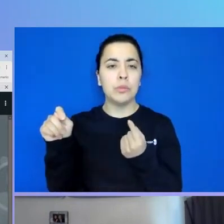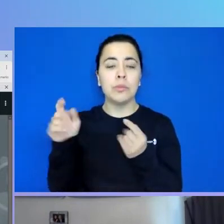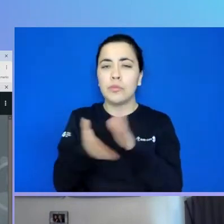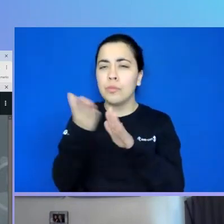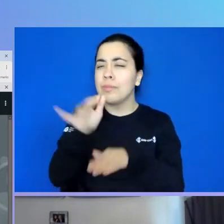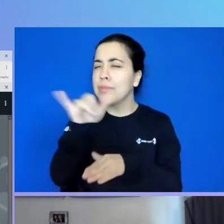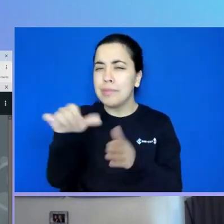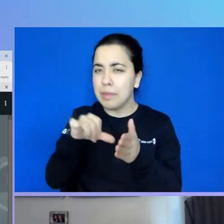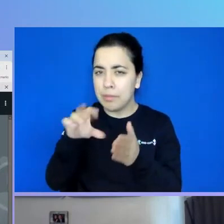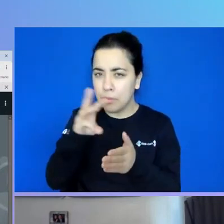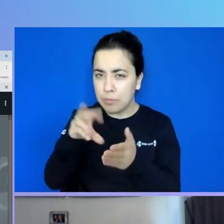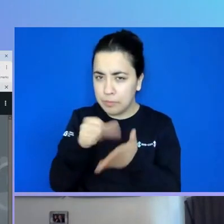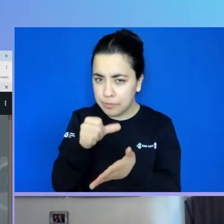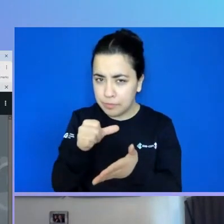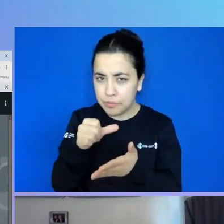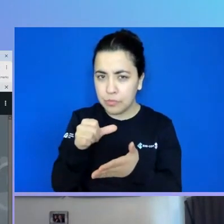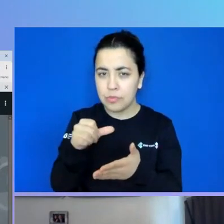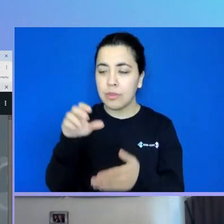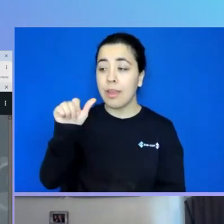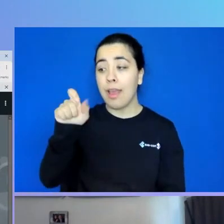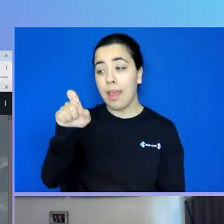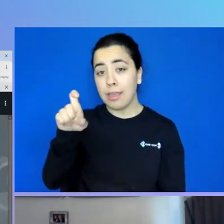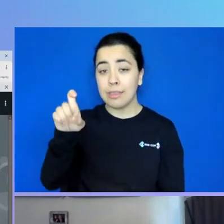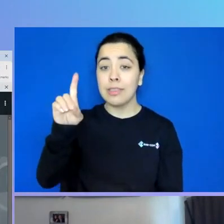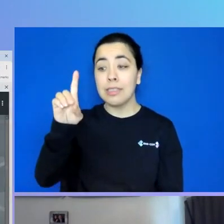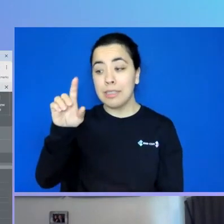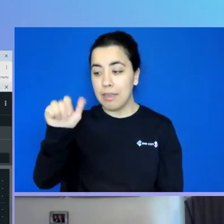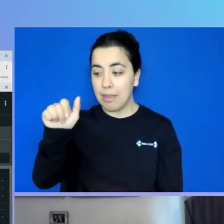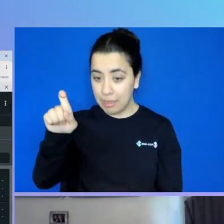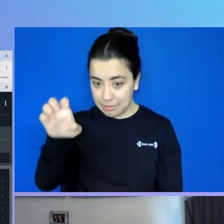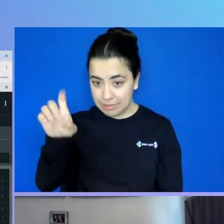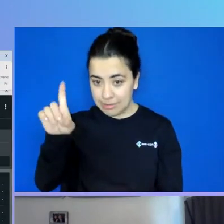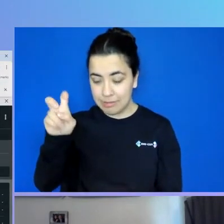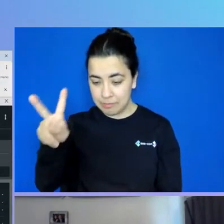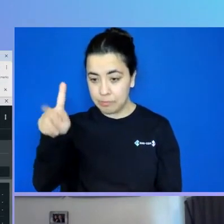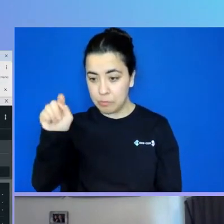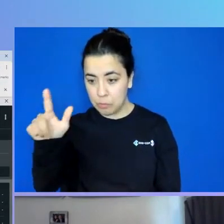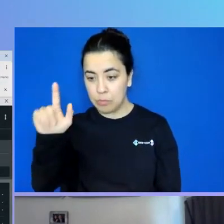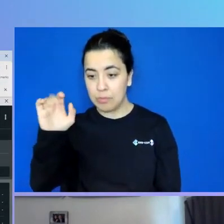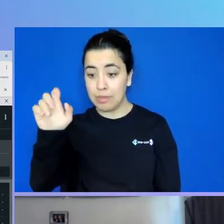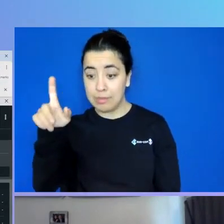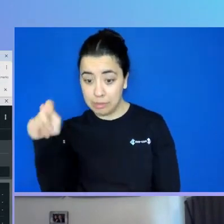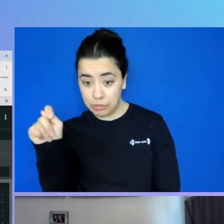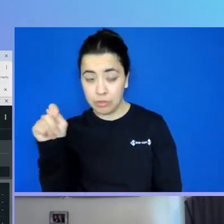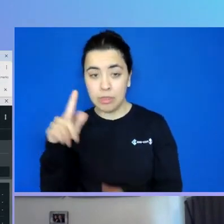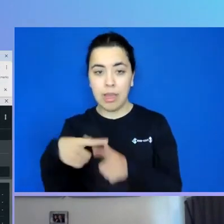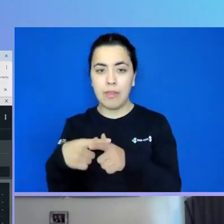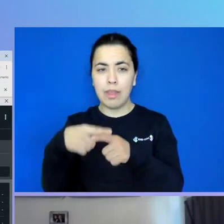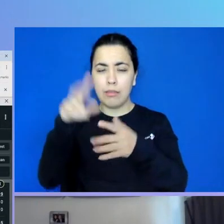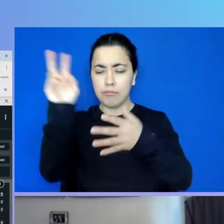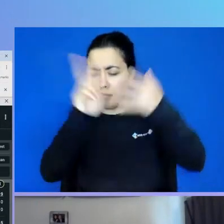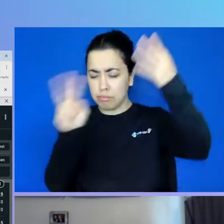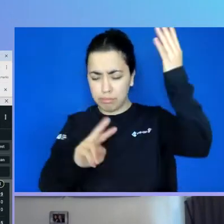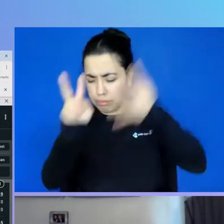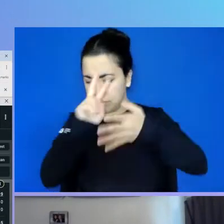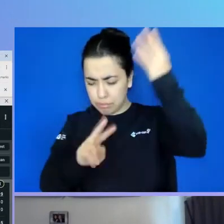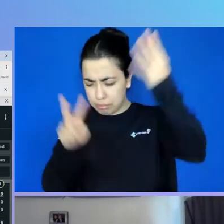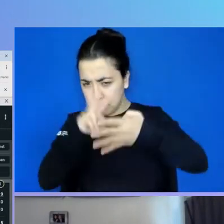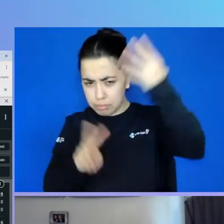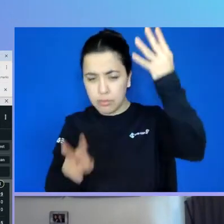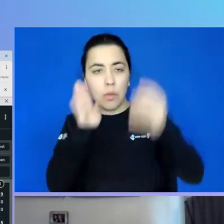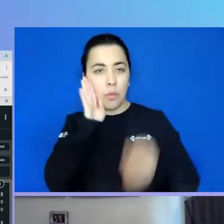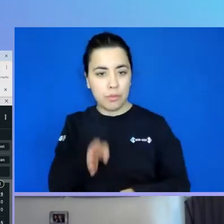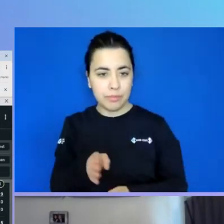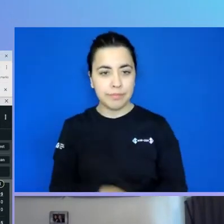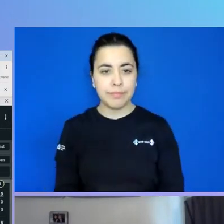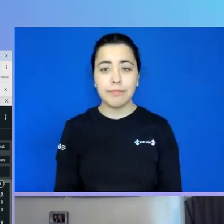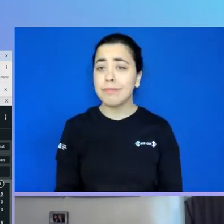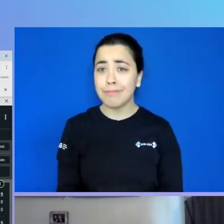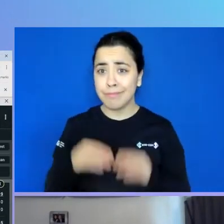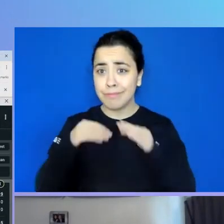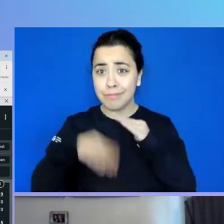click on the button. Scan all of my page. It took about three